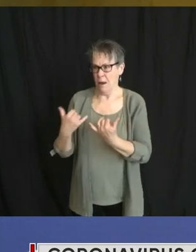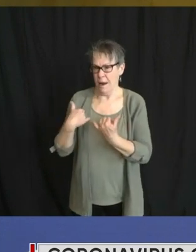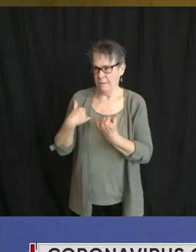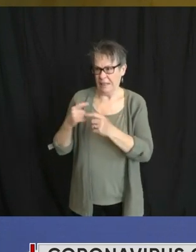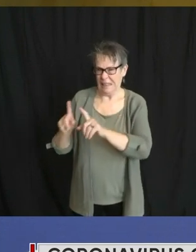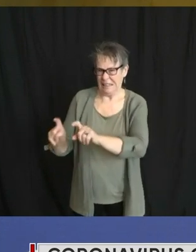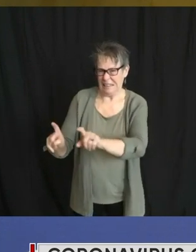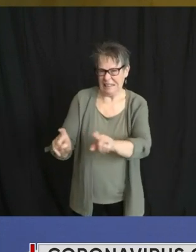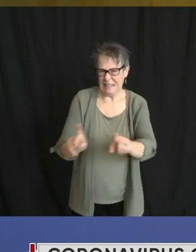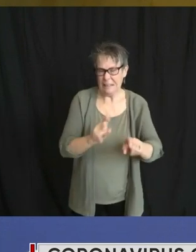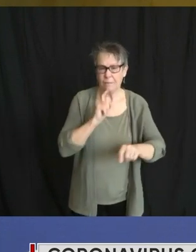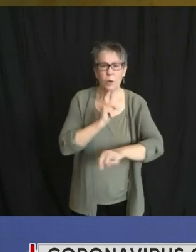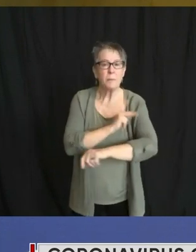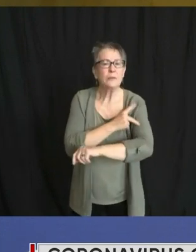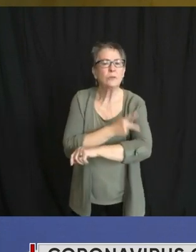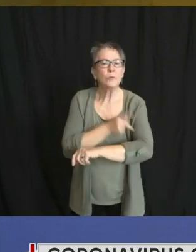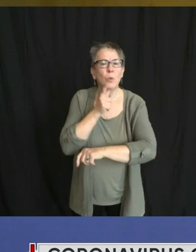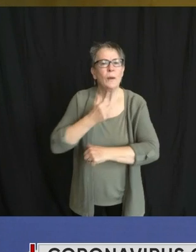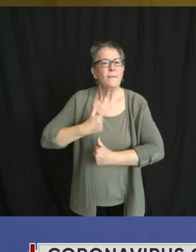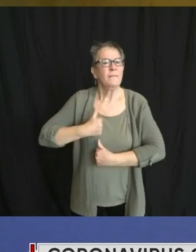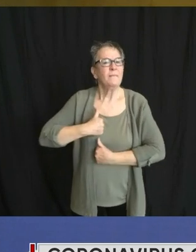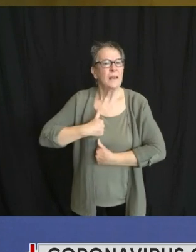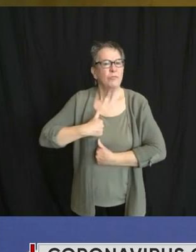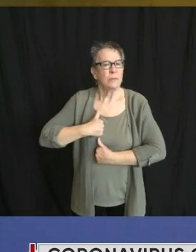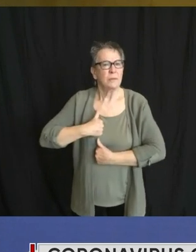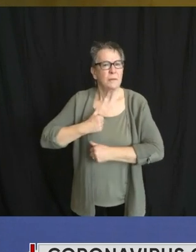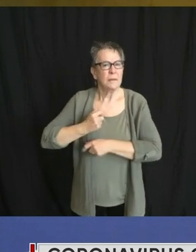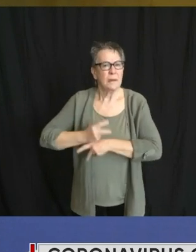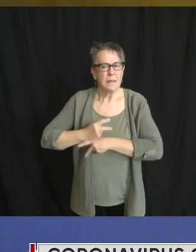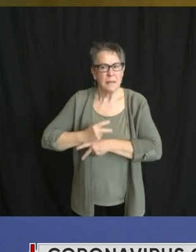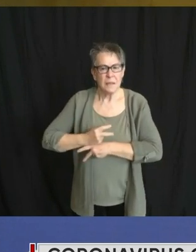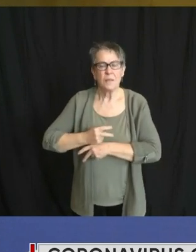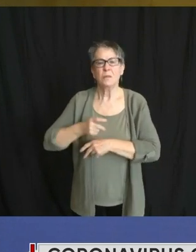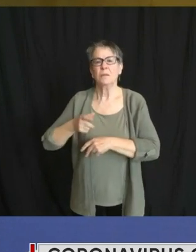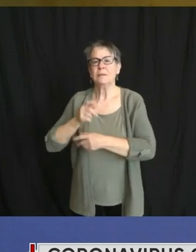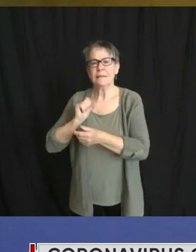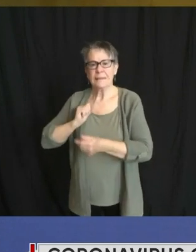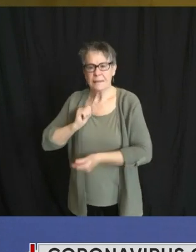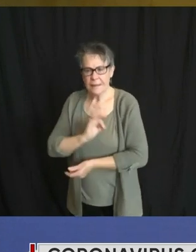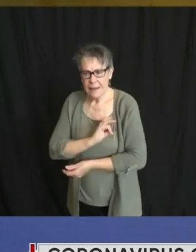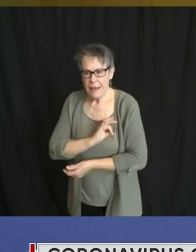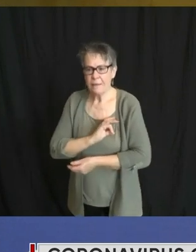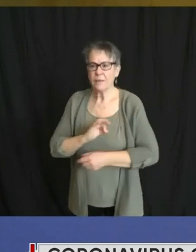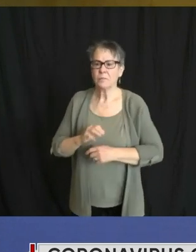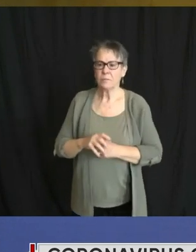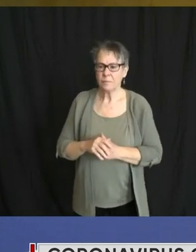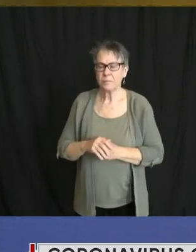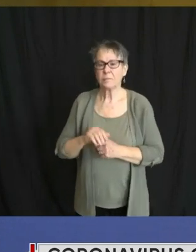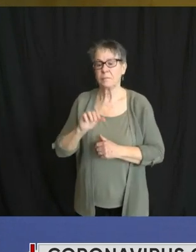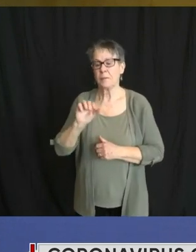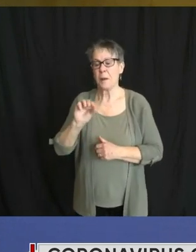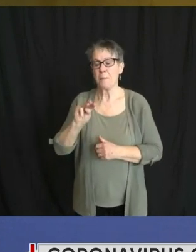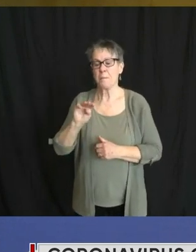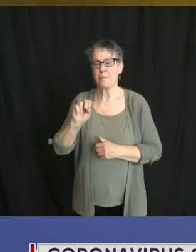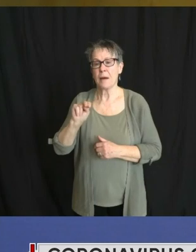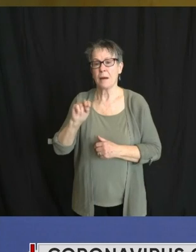YESTERDAY, THEY STARTED AND IT SHOULD BE COMPLETED TODAY OR